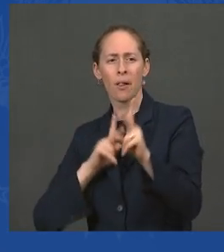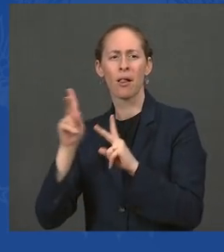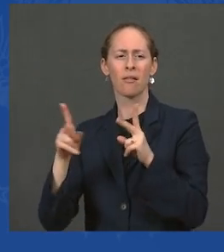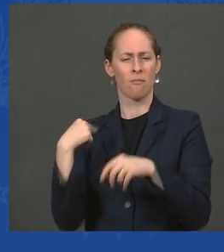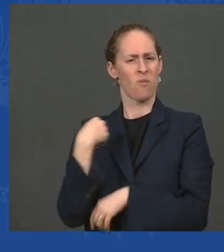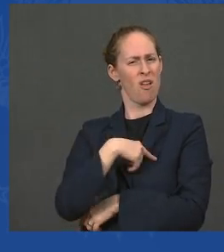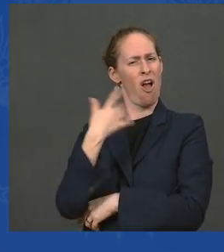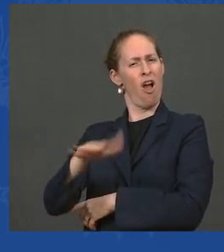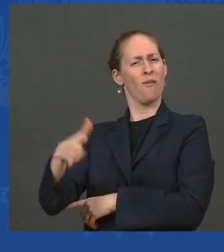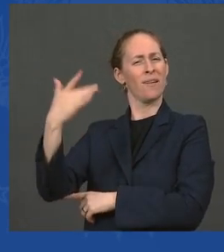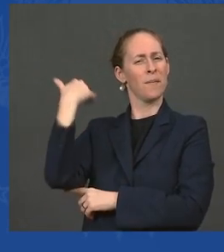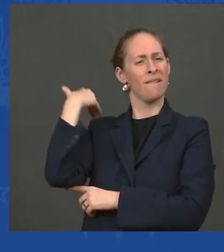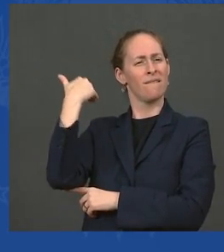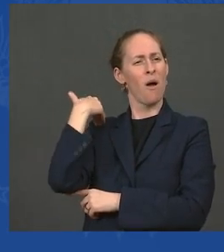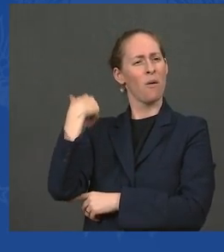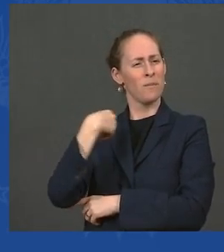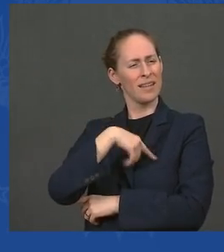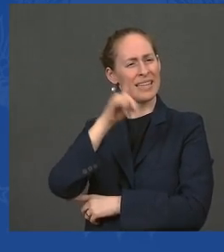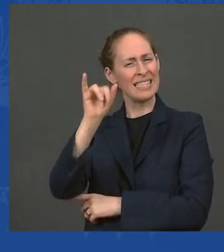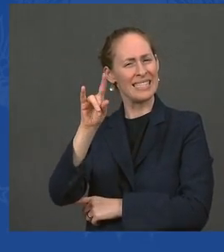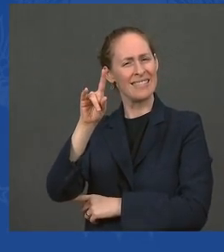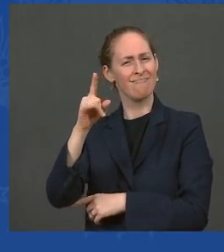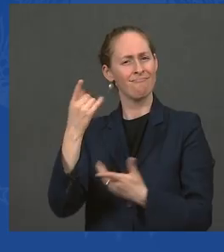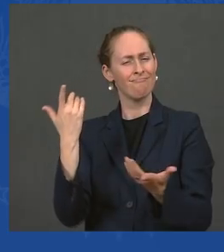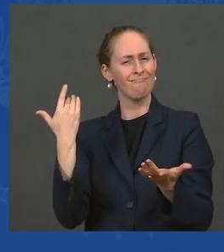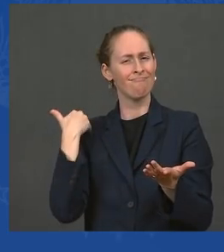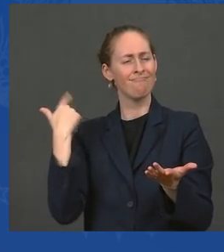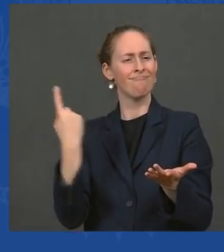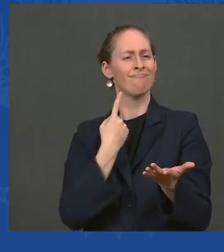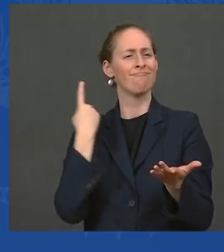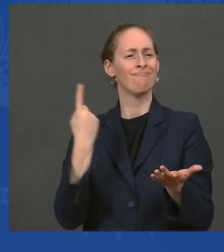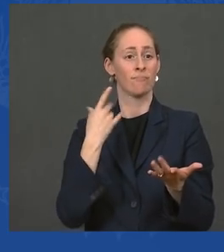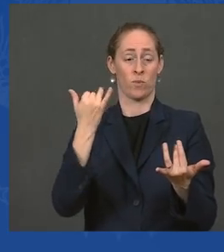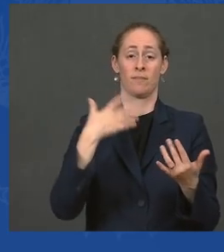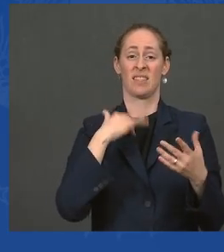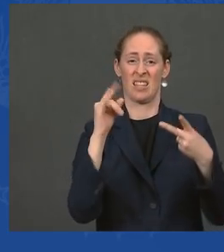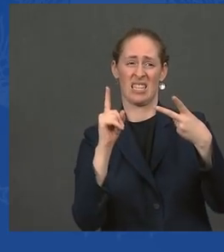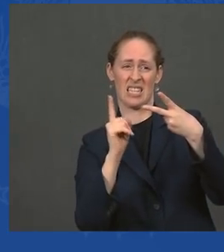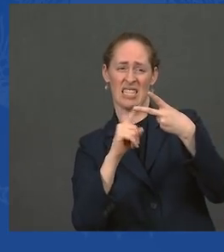We invested in our people. That's why the second bill is the so-called Build Back Better plan.